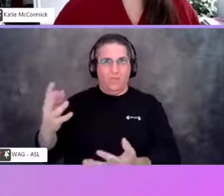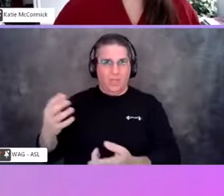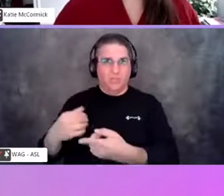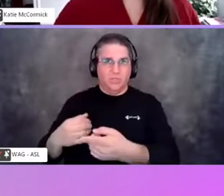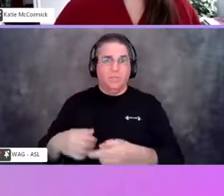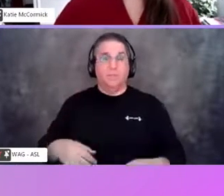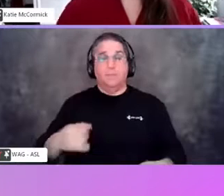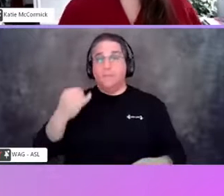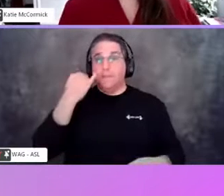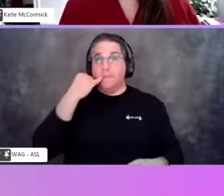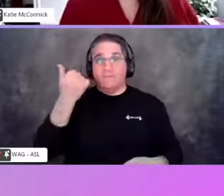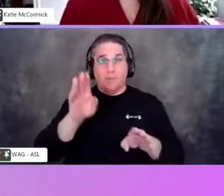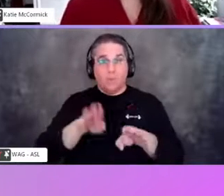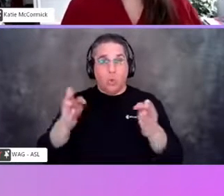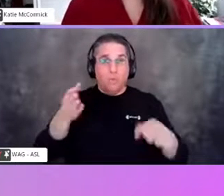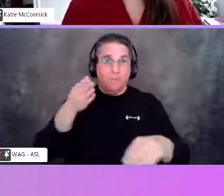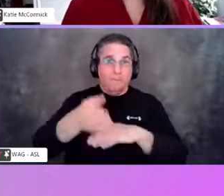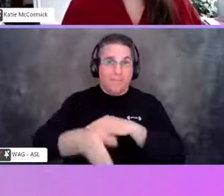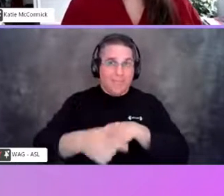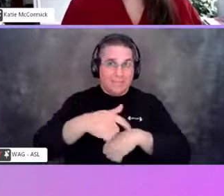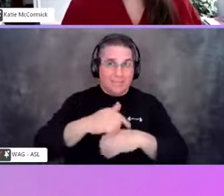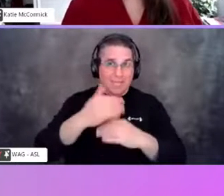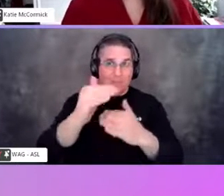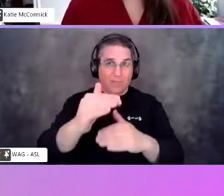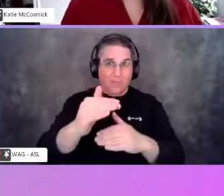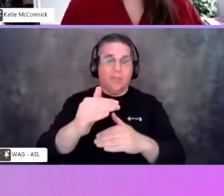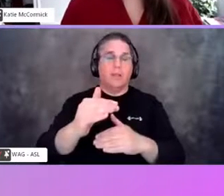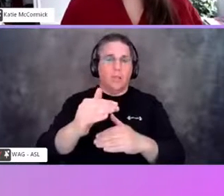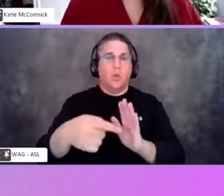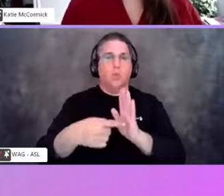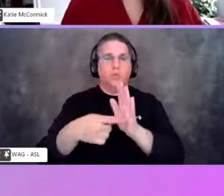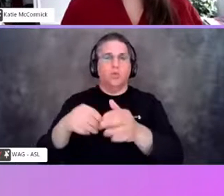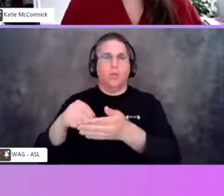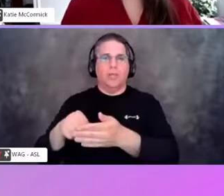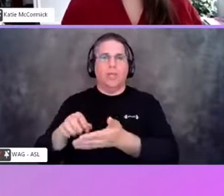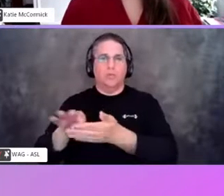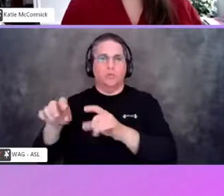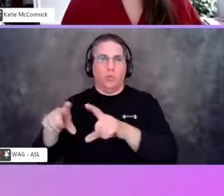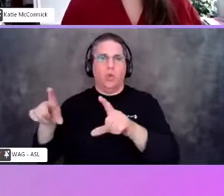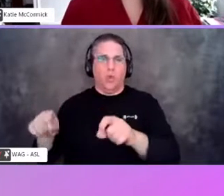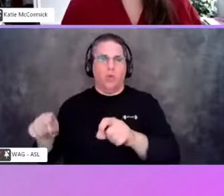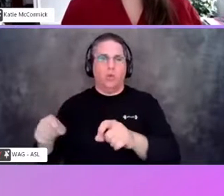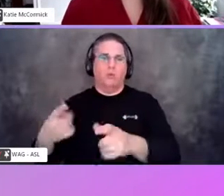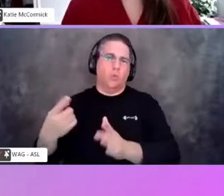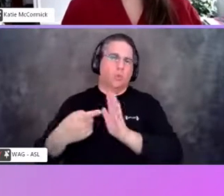the time allocated by its severity. We do that by the created app information. If